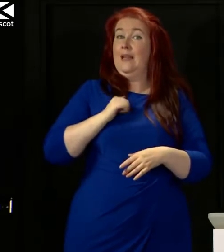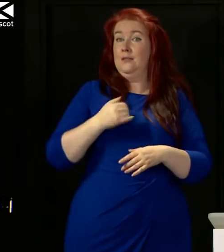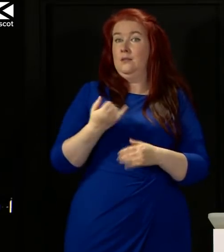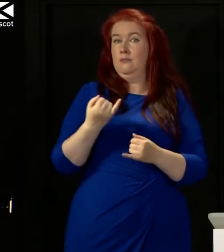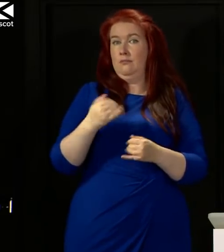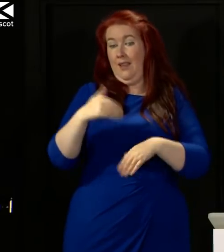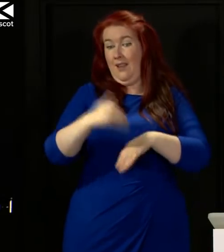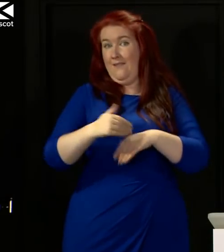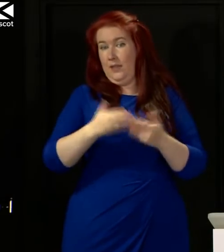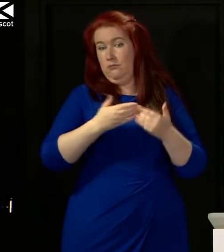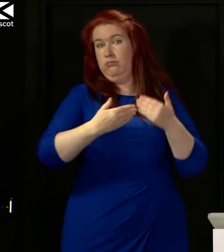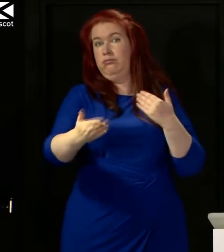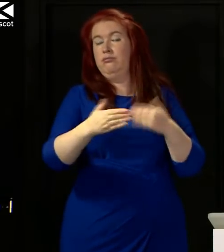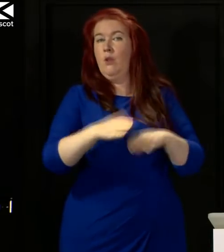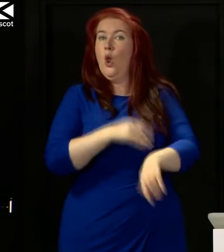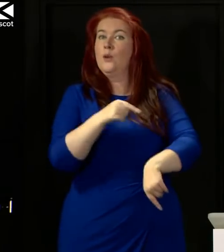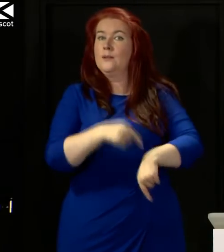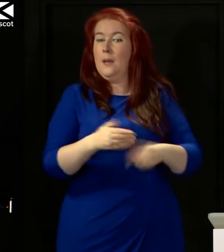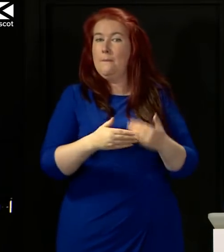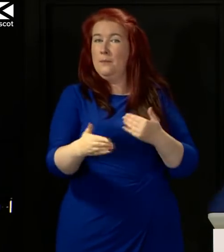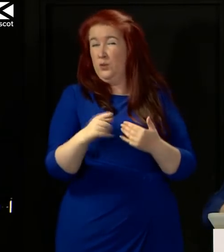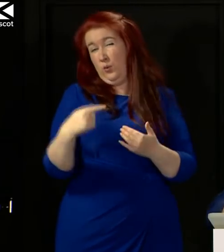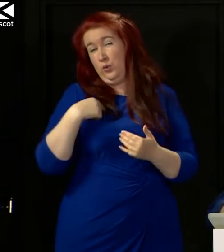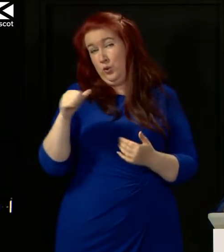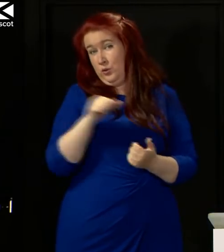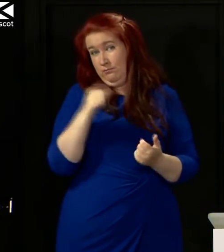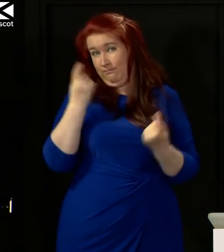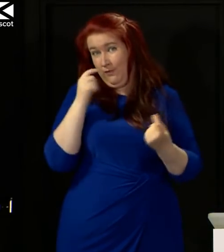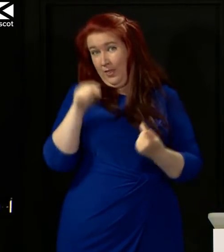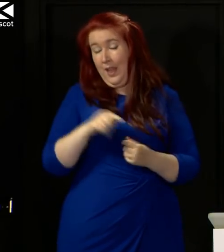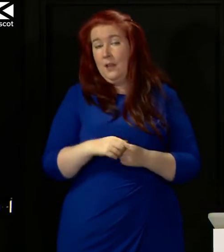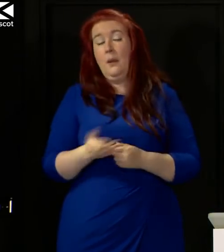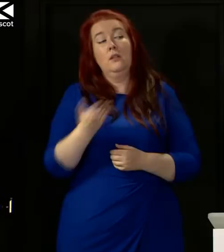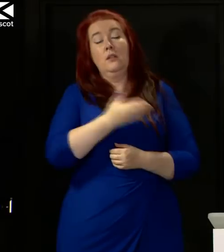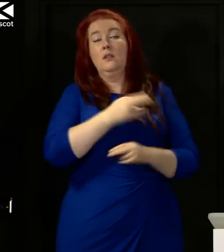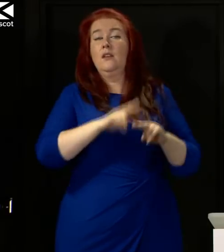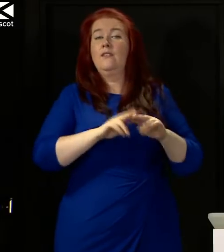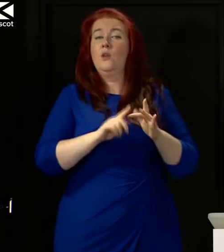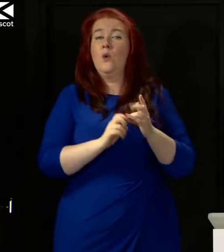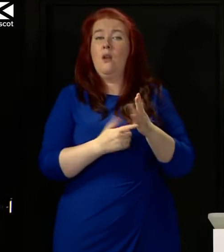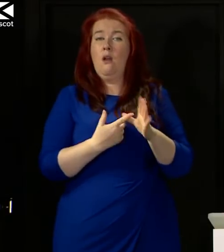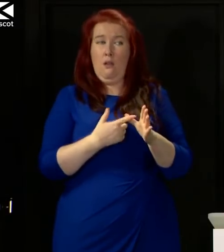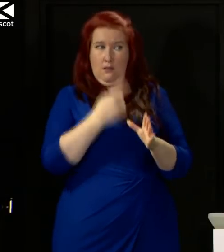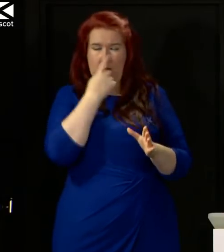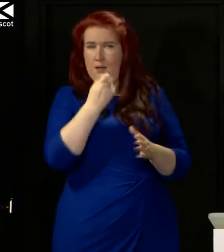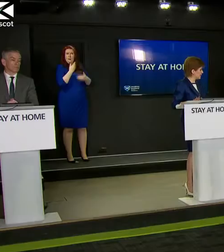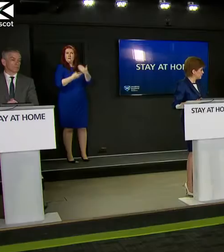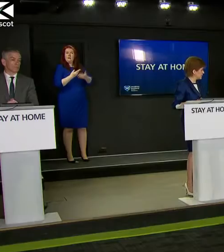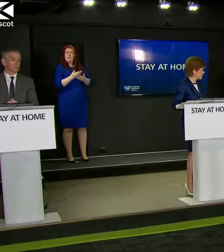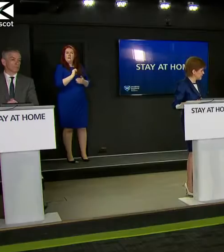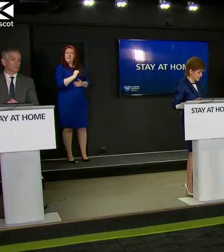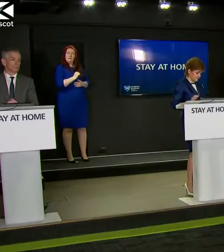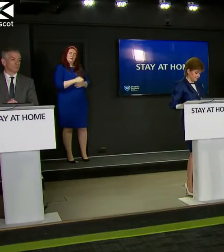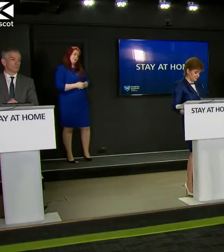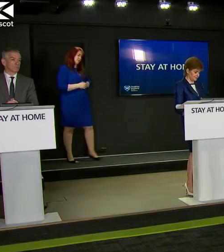other sectors. So that has to be taken account of as well. But Fiona can give an update on the representations we have already made.